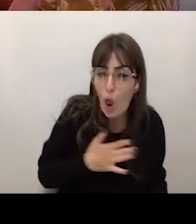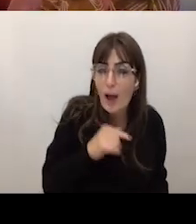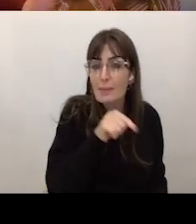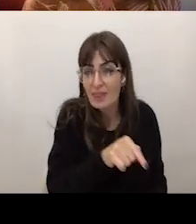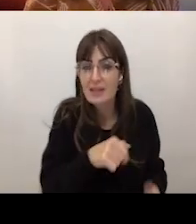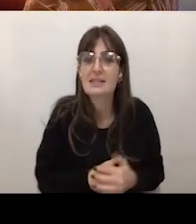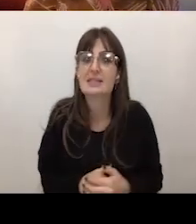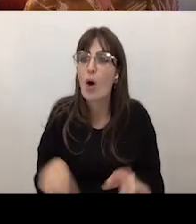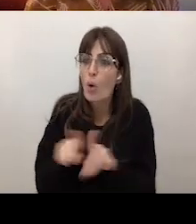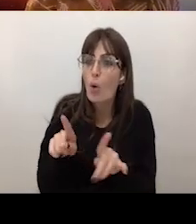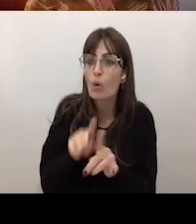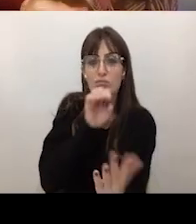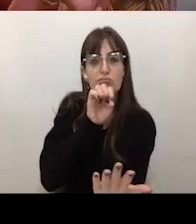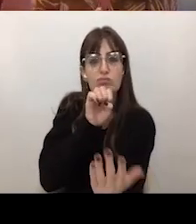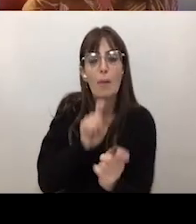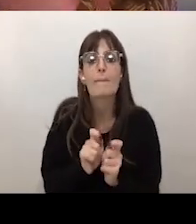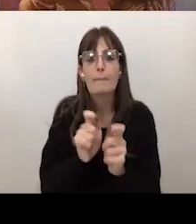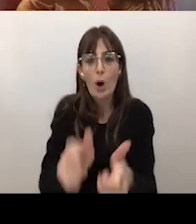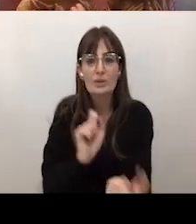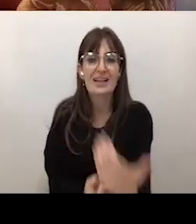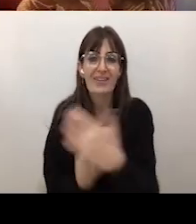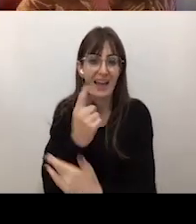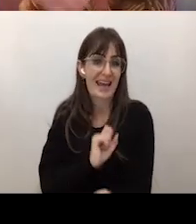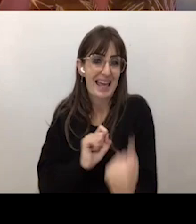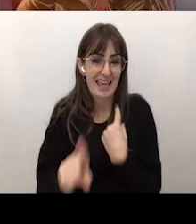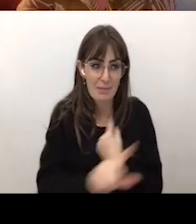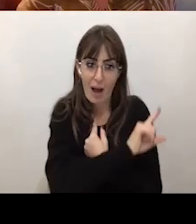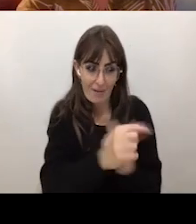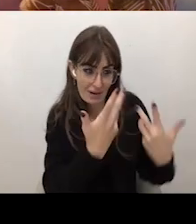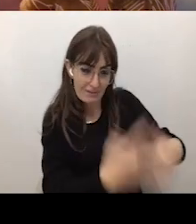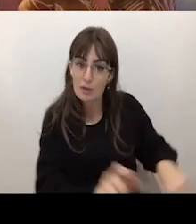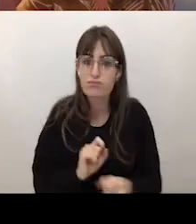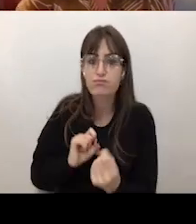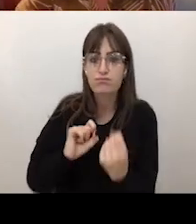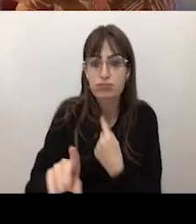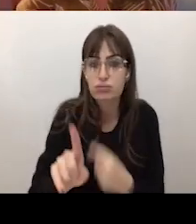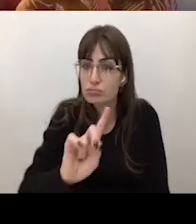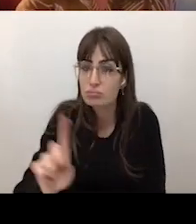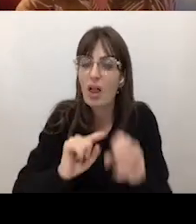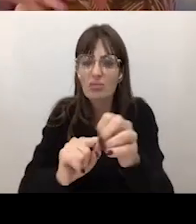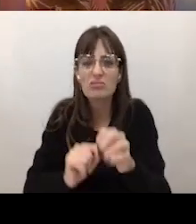and also, postevent email. Sending an email afterwards to ask people what do they think,